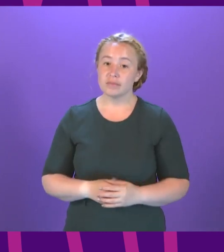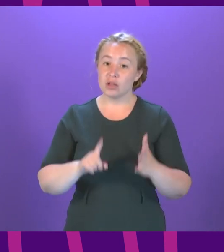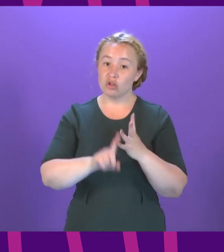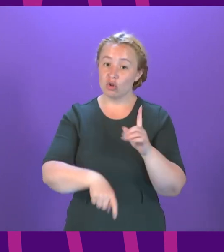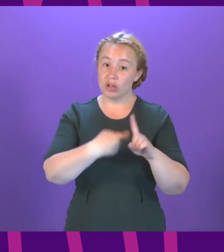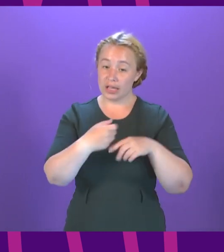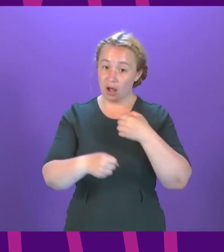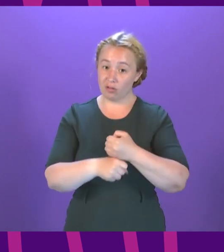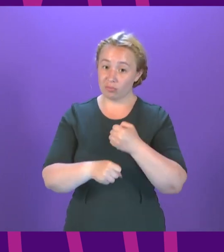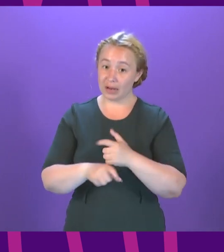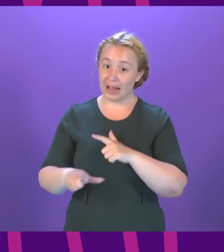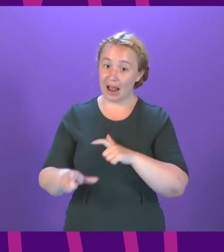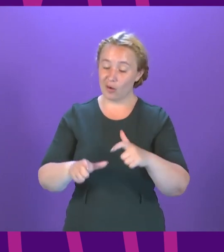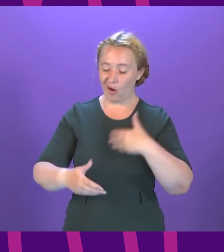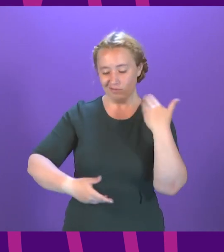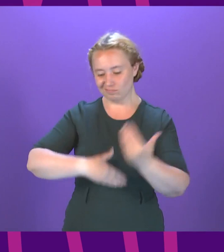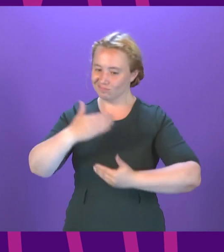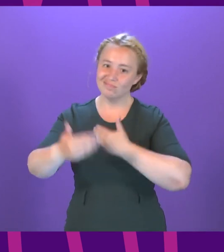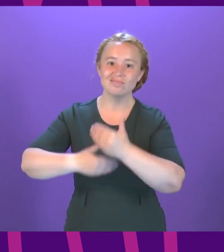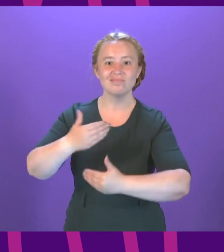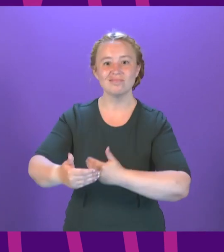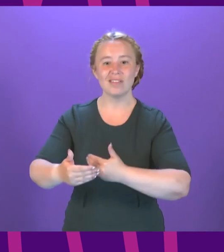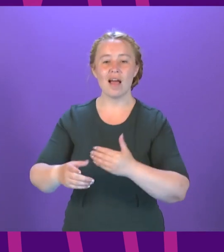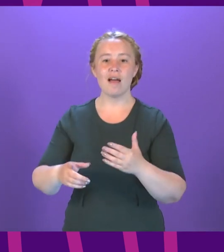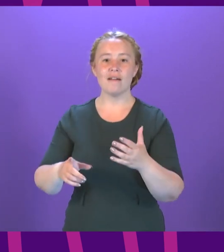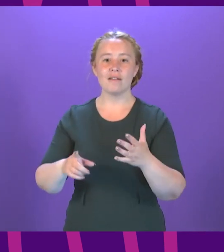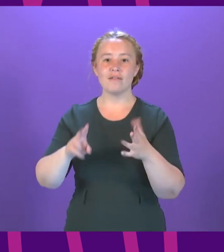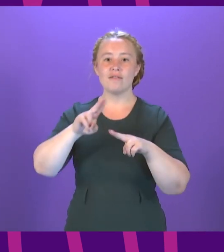continues to press ahead with plans to scale back the furlough scheme in the months ahead.